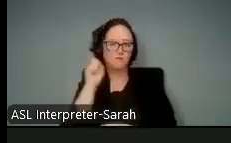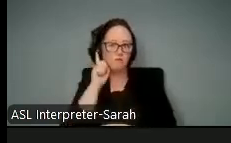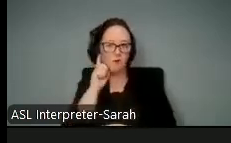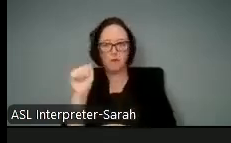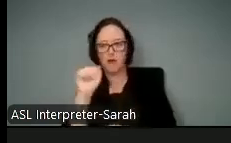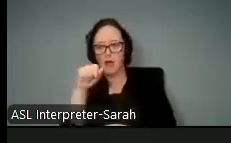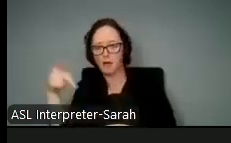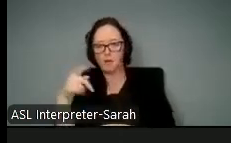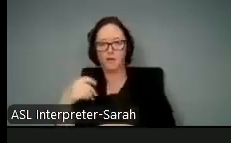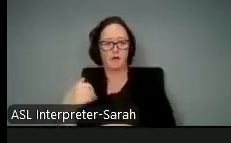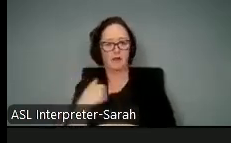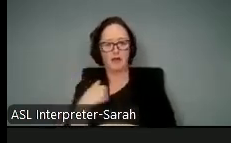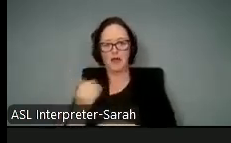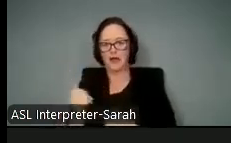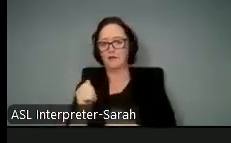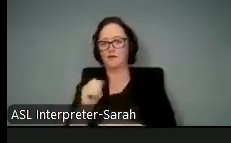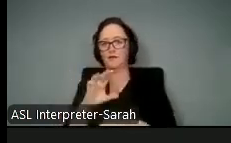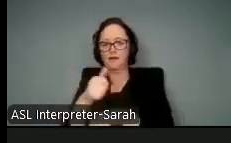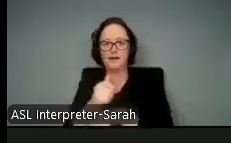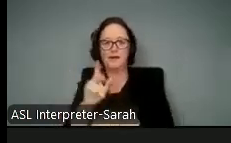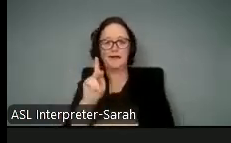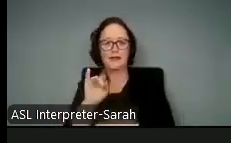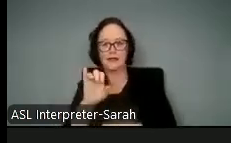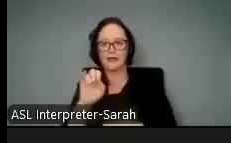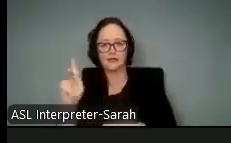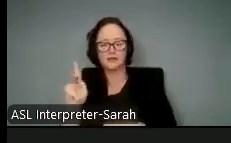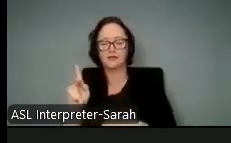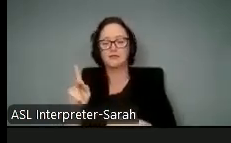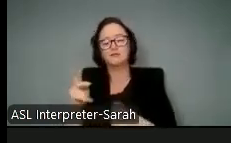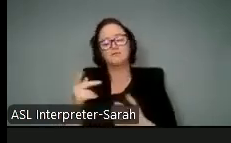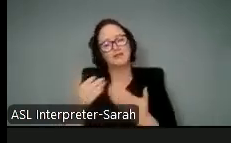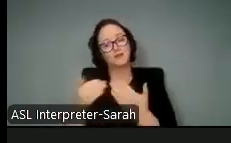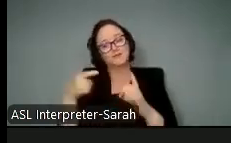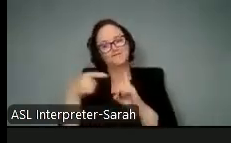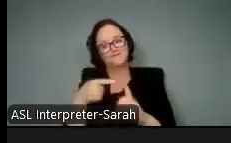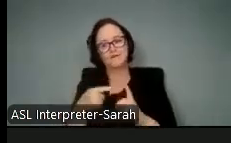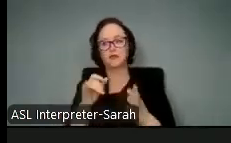It is designed to be technology agnostic. You should be able to broadly apply these